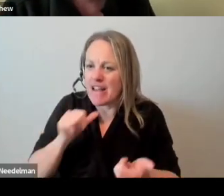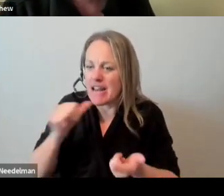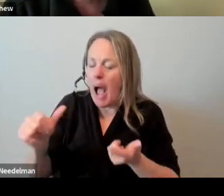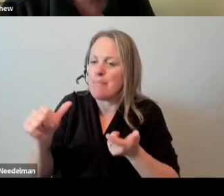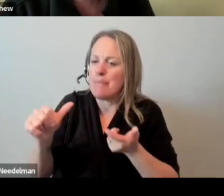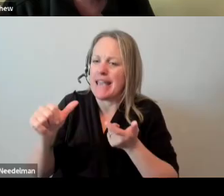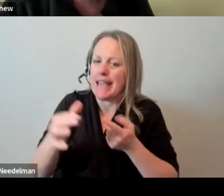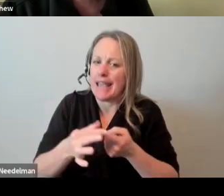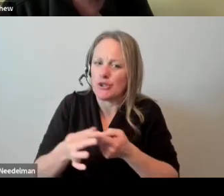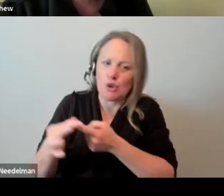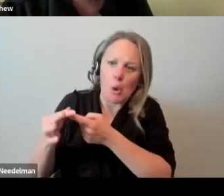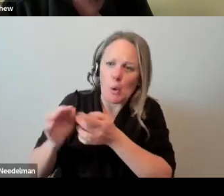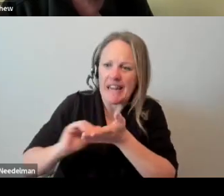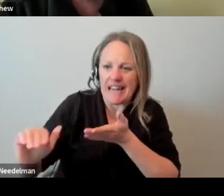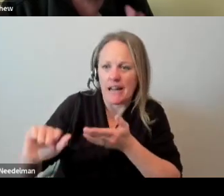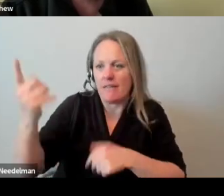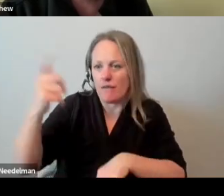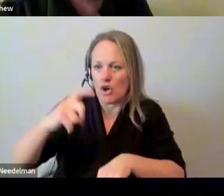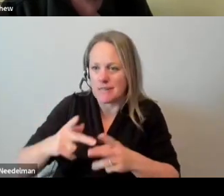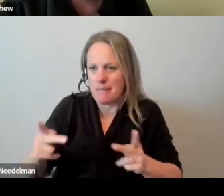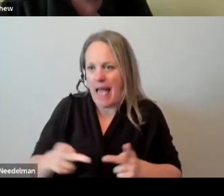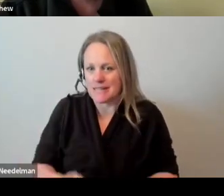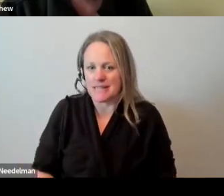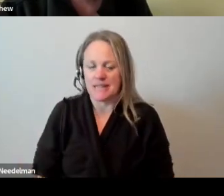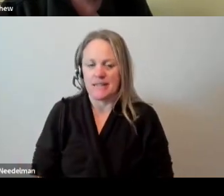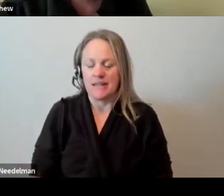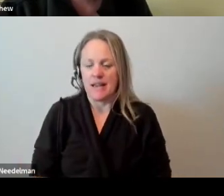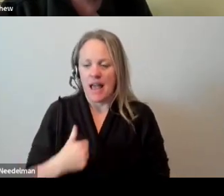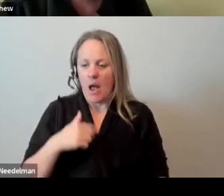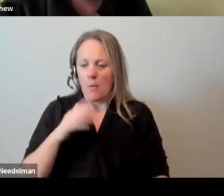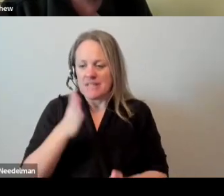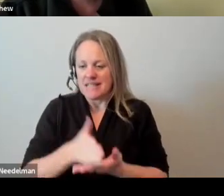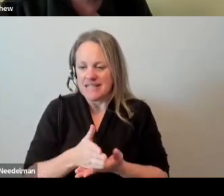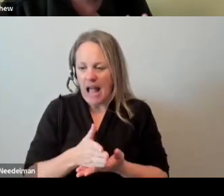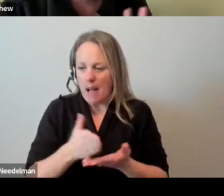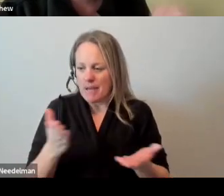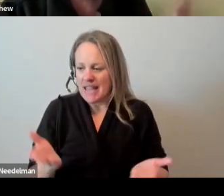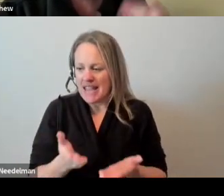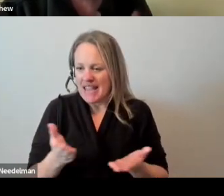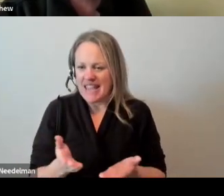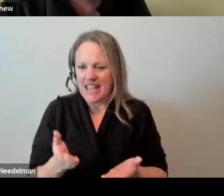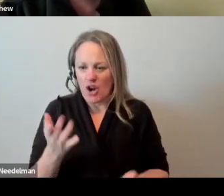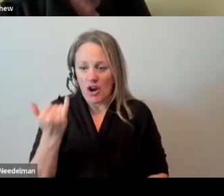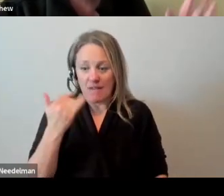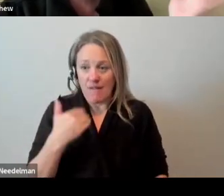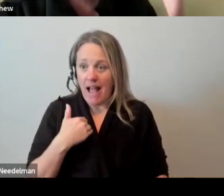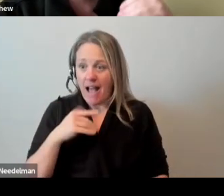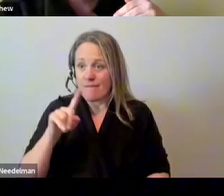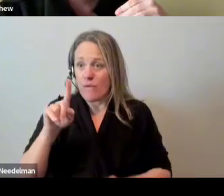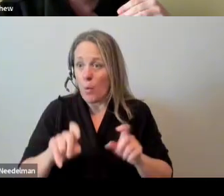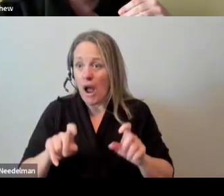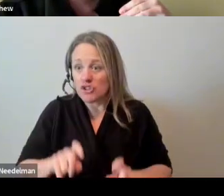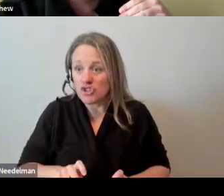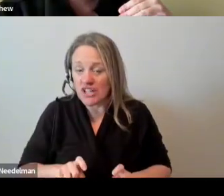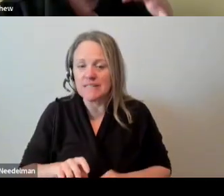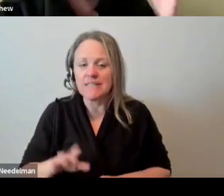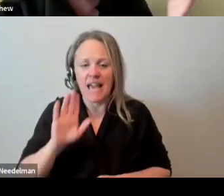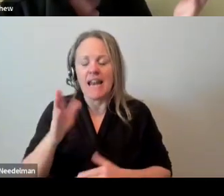So I wanted us to think beyond checklists. I'm gonna stop here if there are questions. I do have slides and I'll share the slideshow of course in the links again,